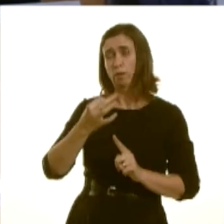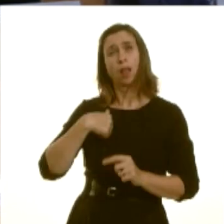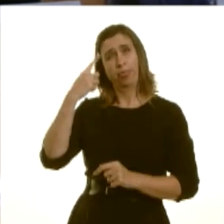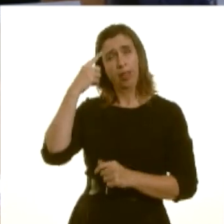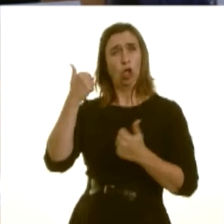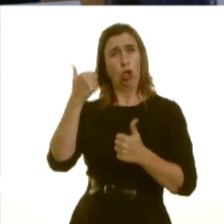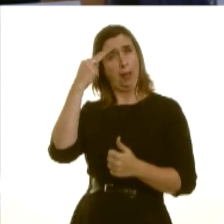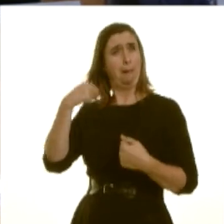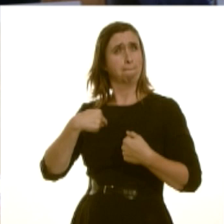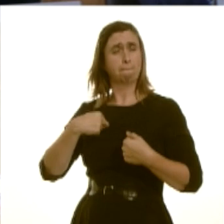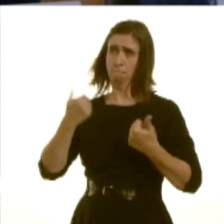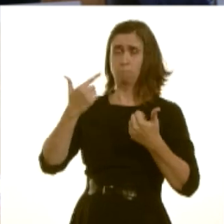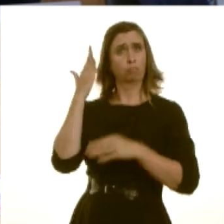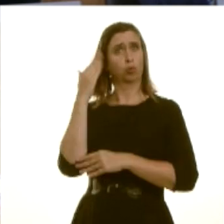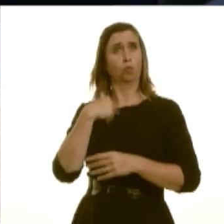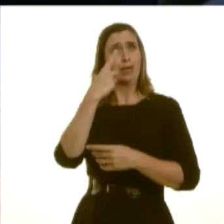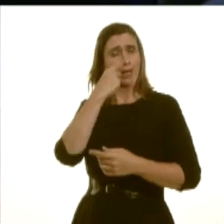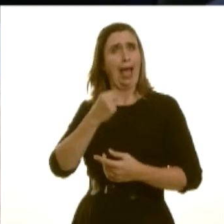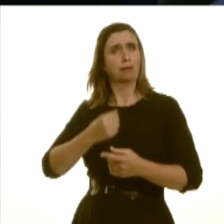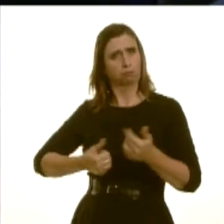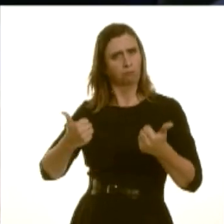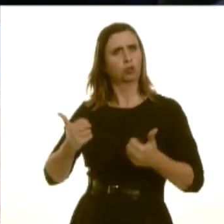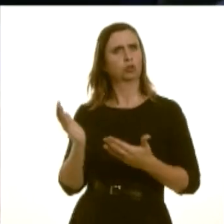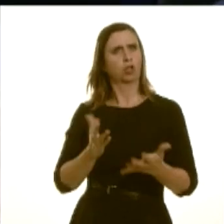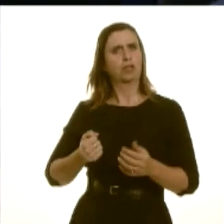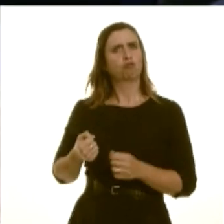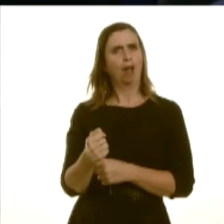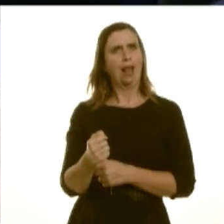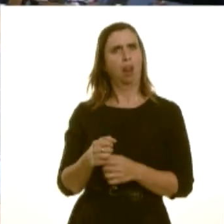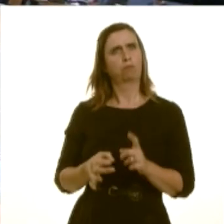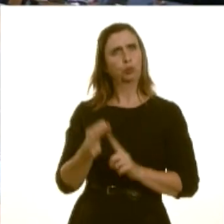record as a Government of showing that we can deliver on rail.